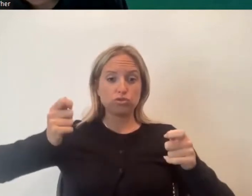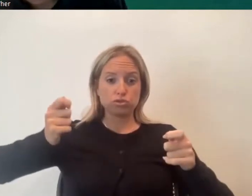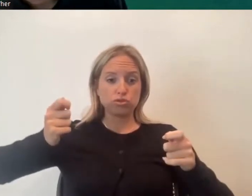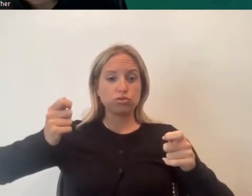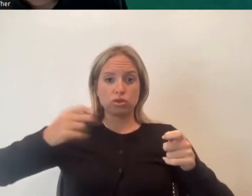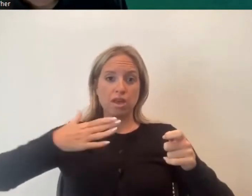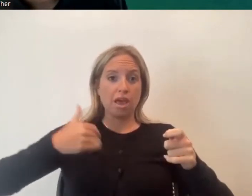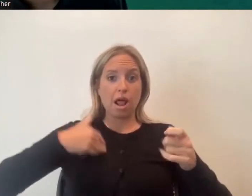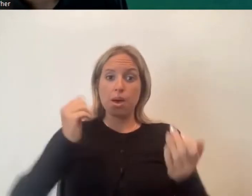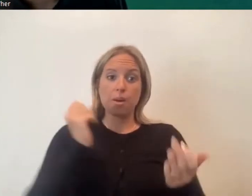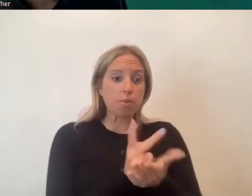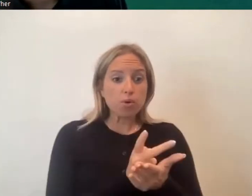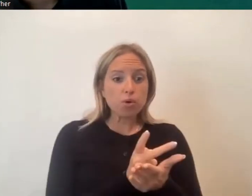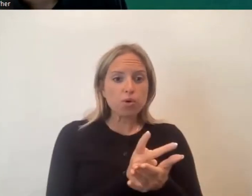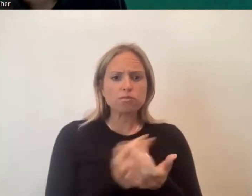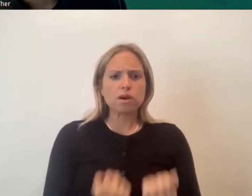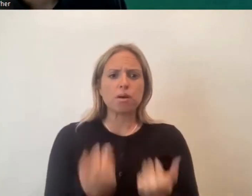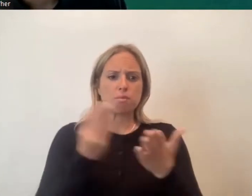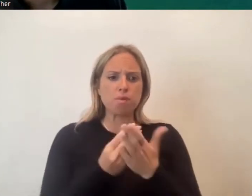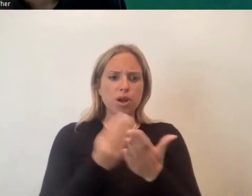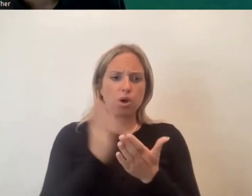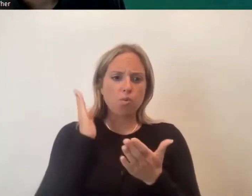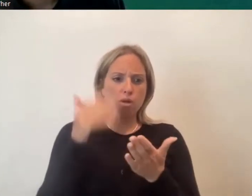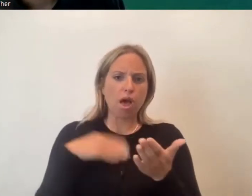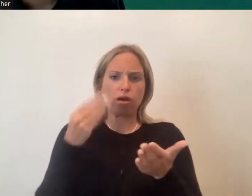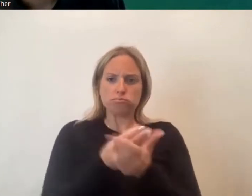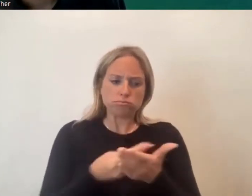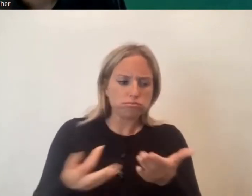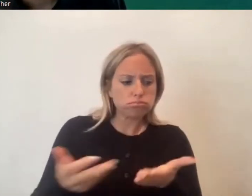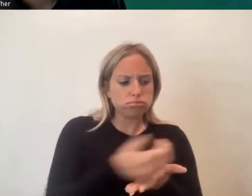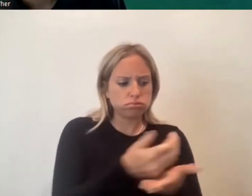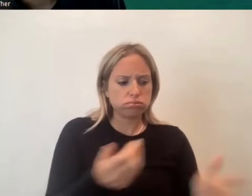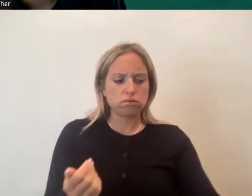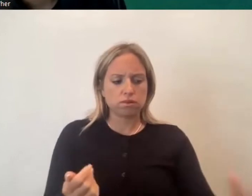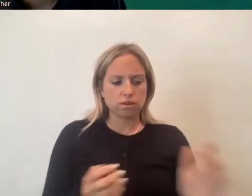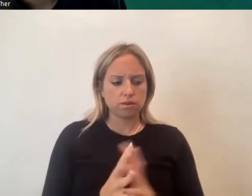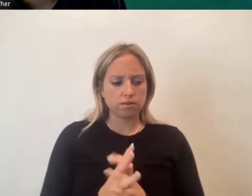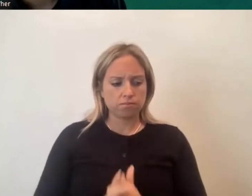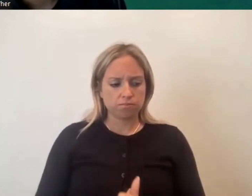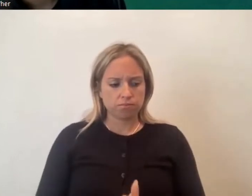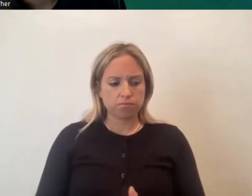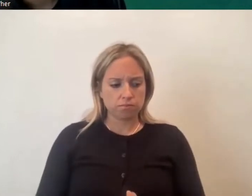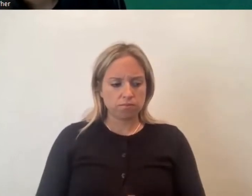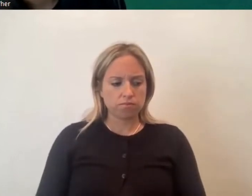approved, how much money will I get? Mike: So I can't really answer that.